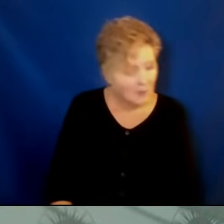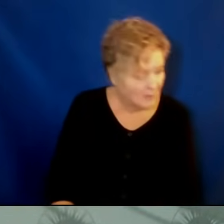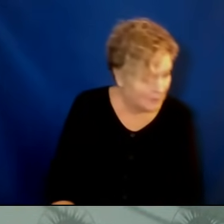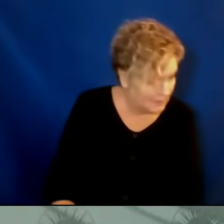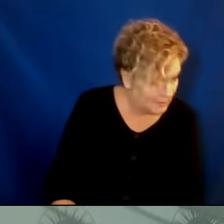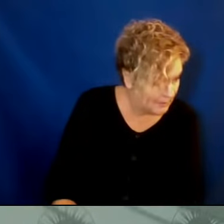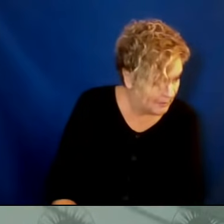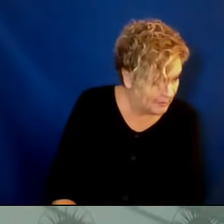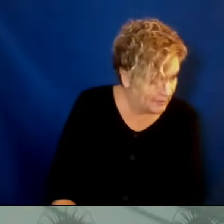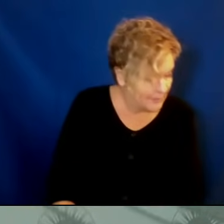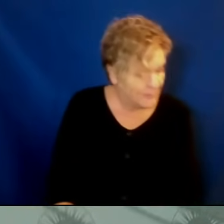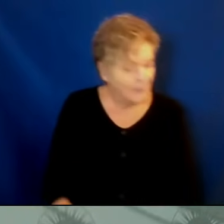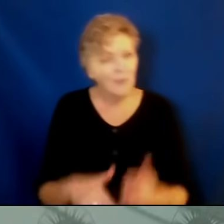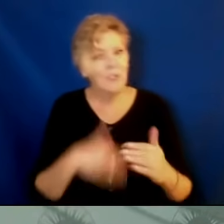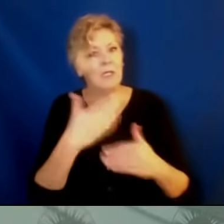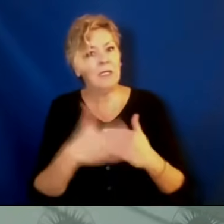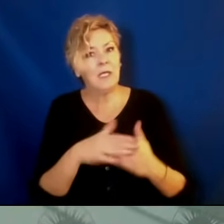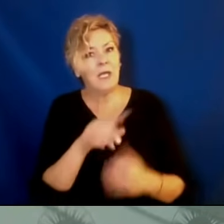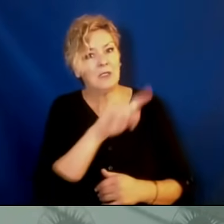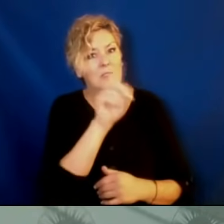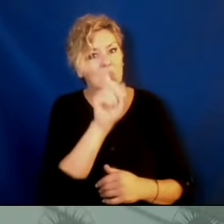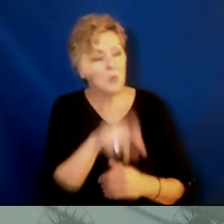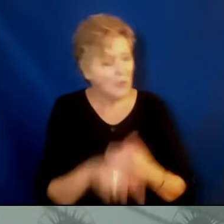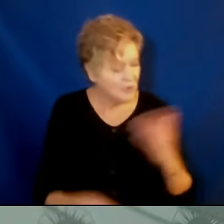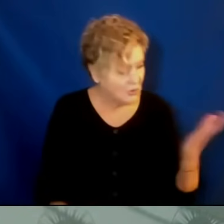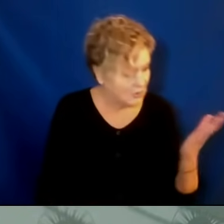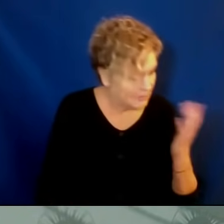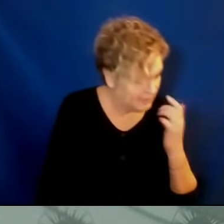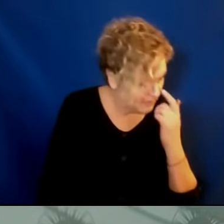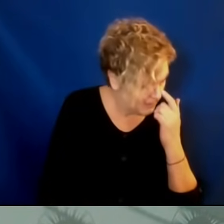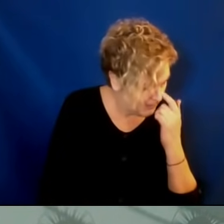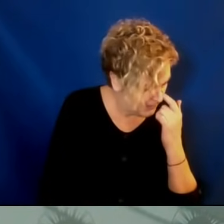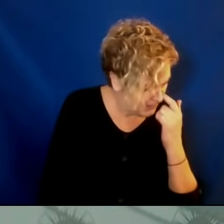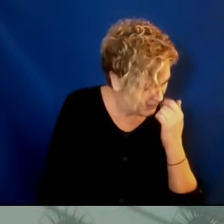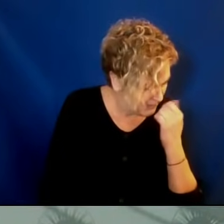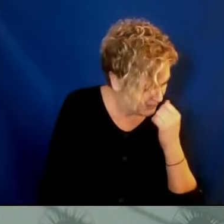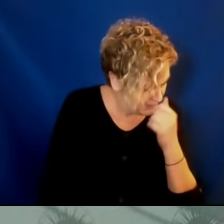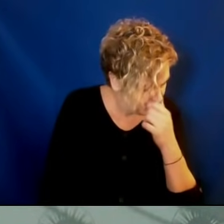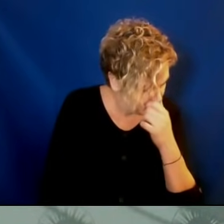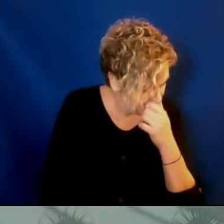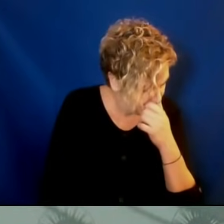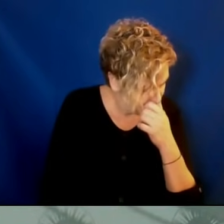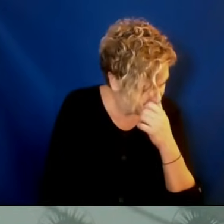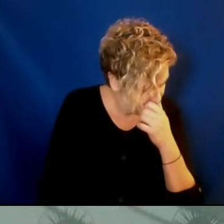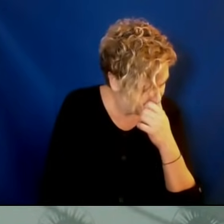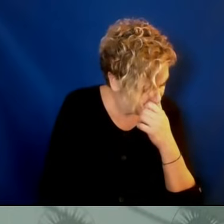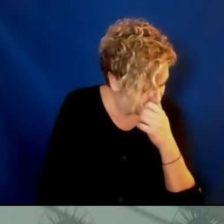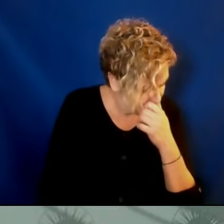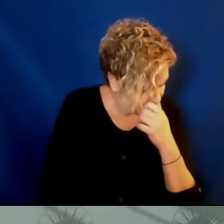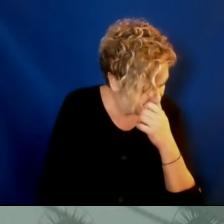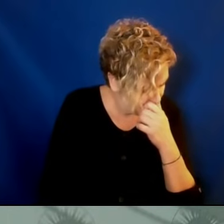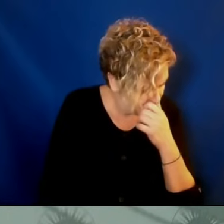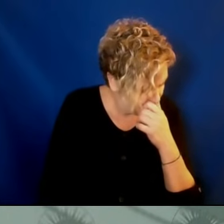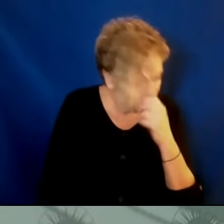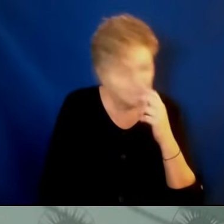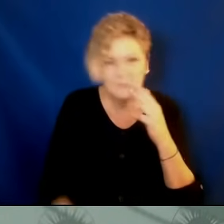but this work has been particularly important in recent weeks more than 6000 people be monitored by public health adding hundreds of highly qualified people to